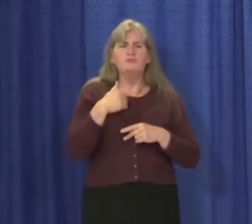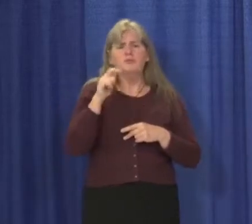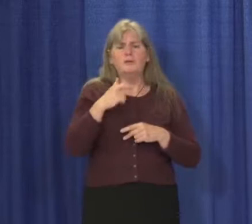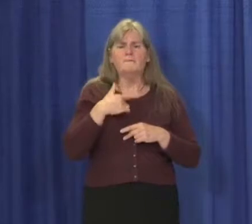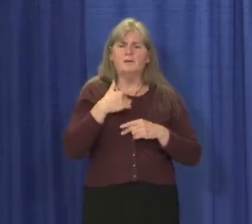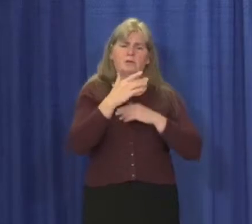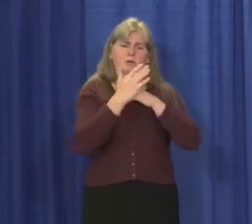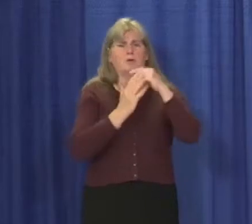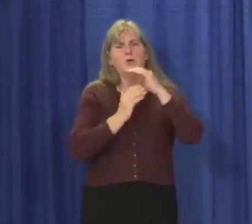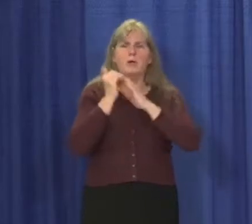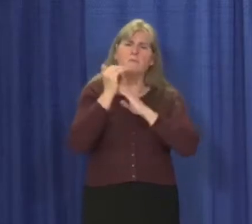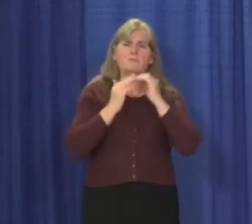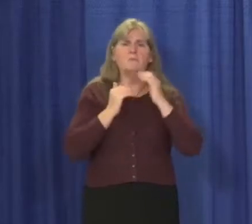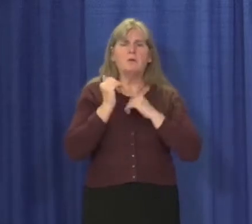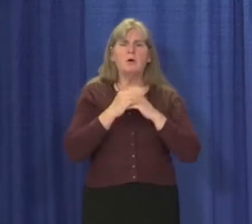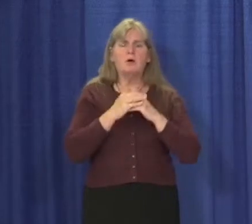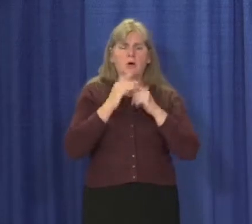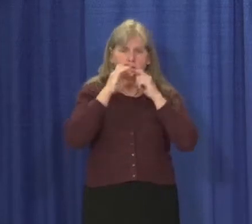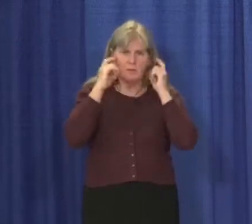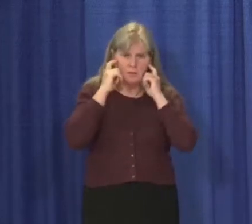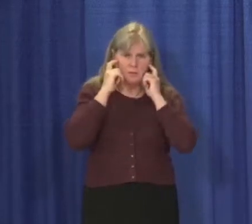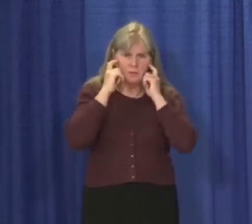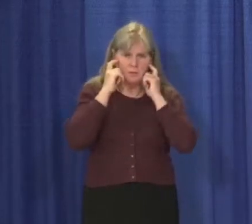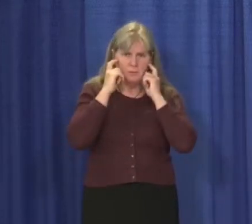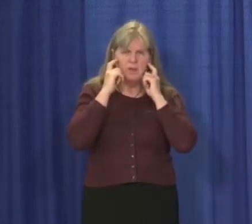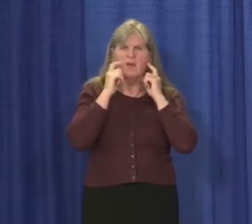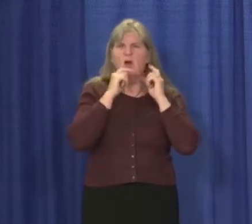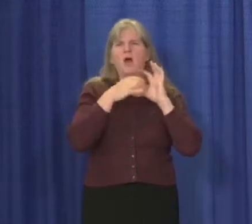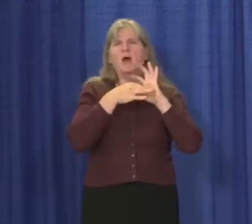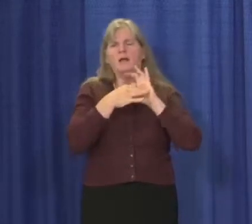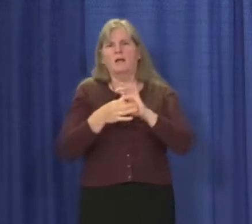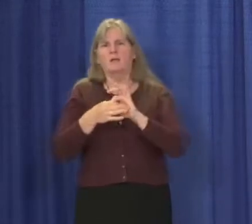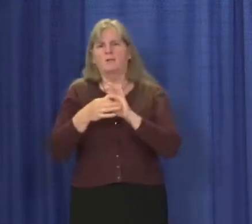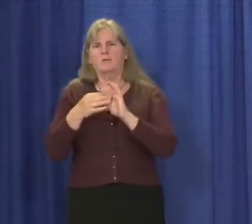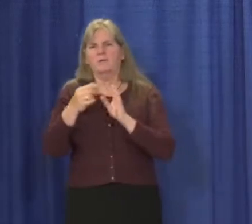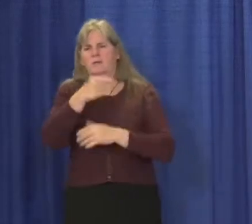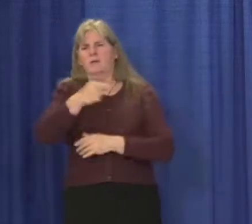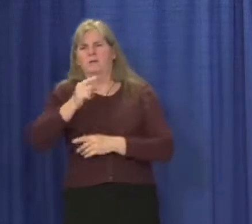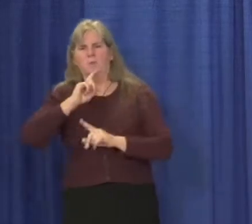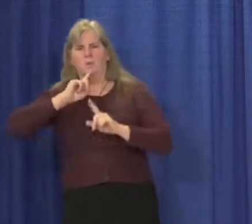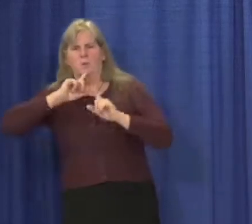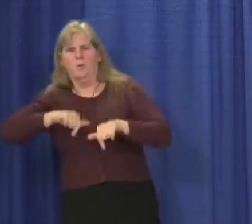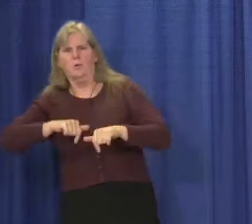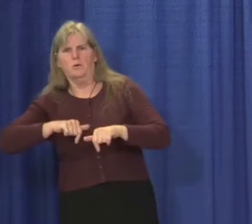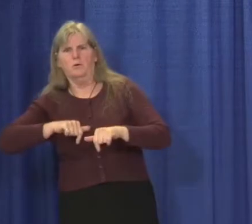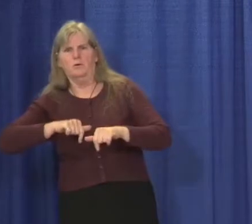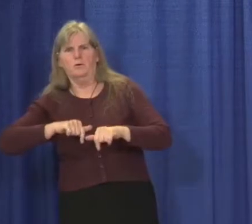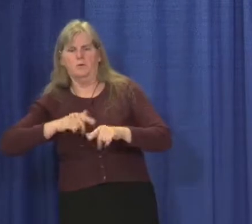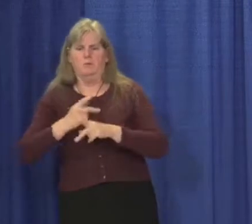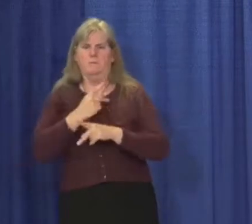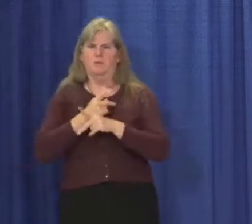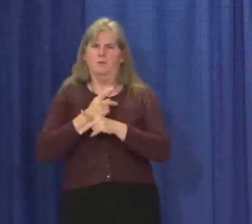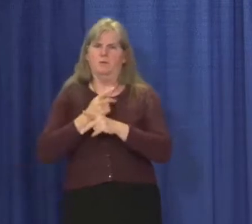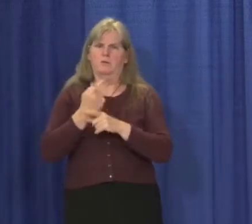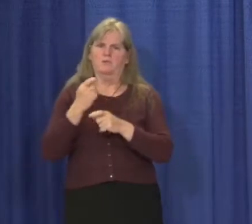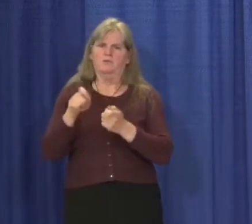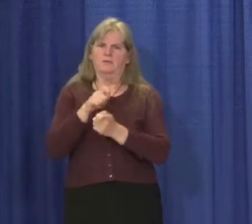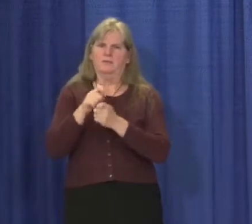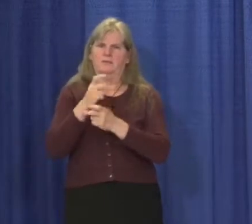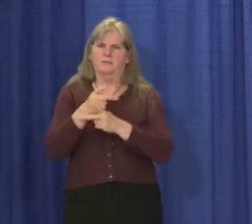rather than making it a government mandate. Pat: Do you have a second question Luke?